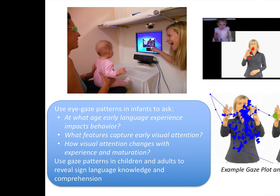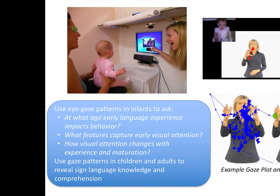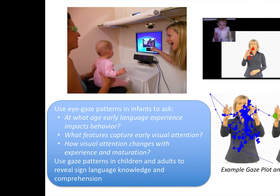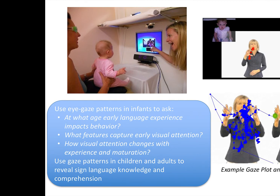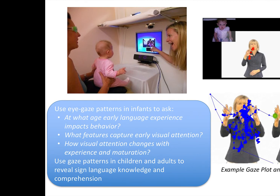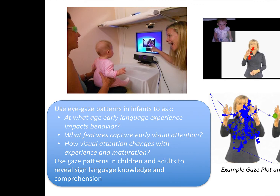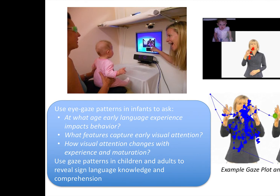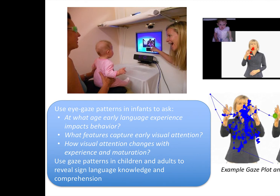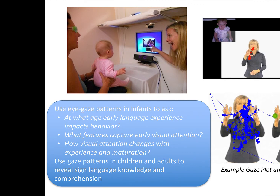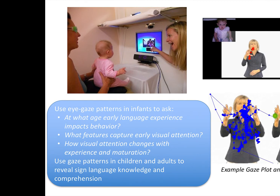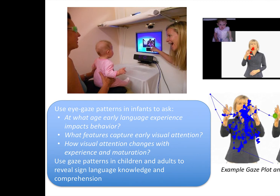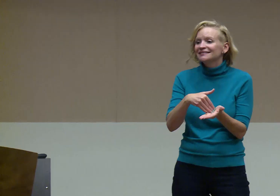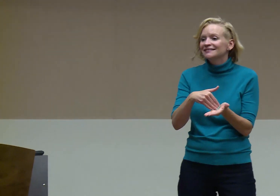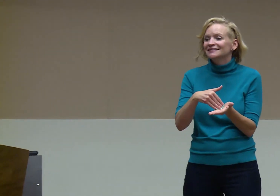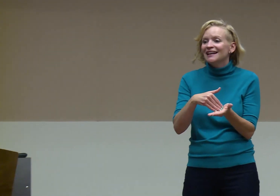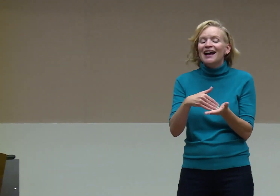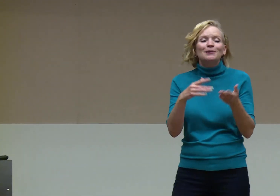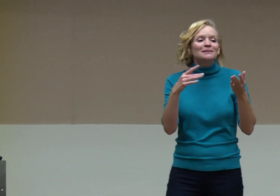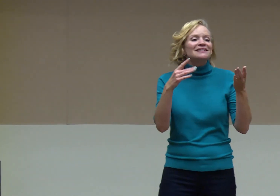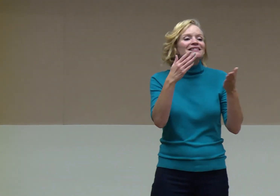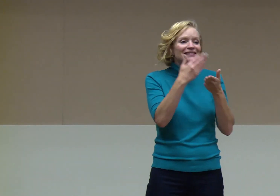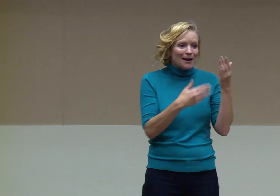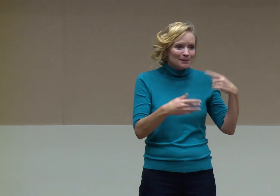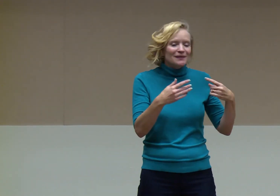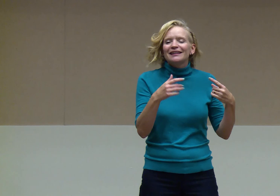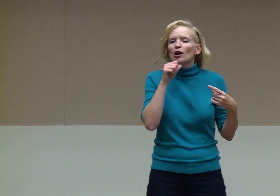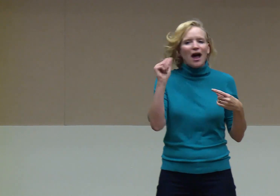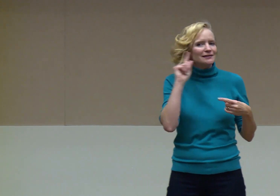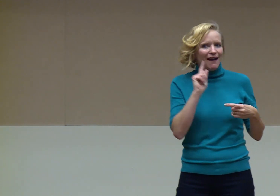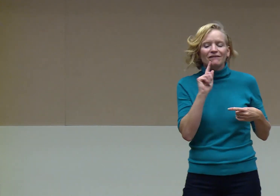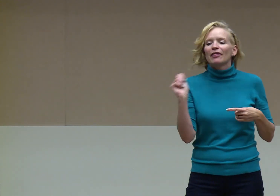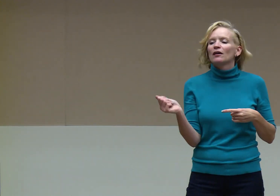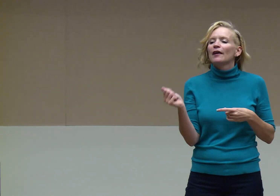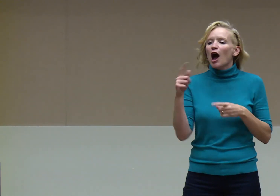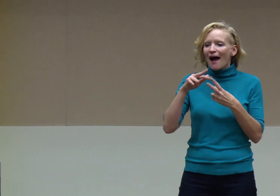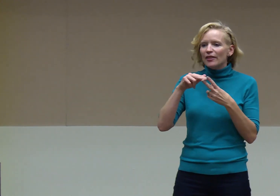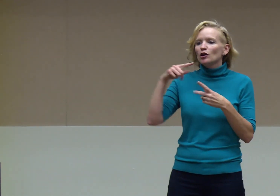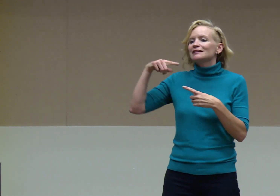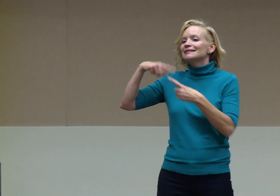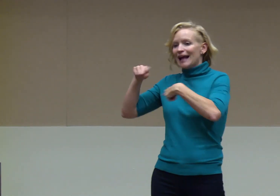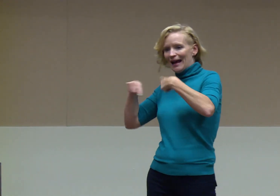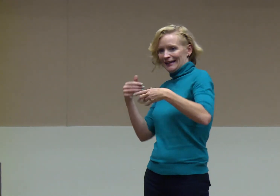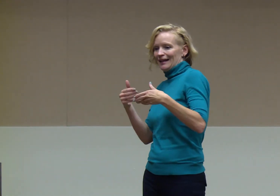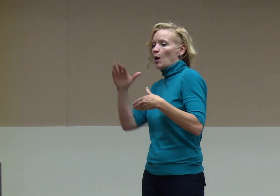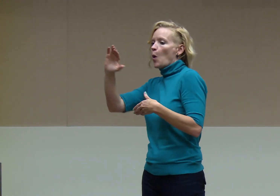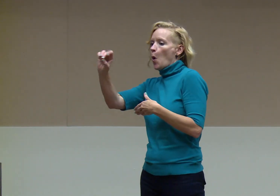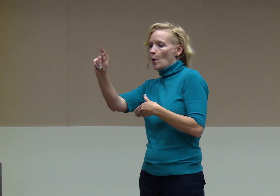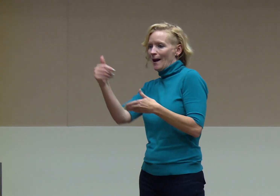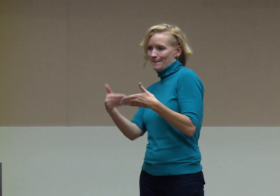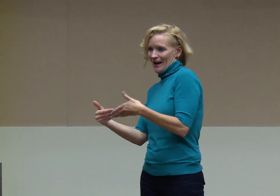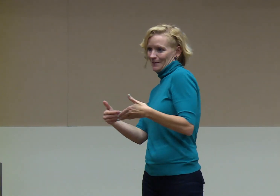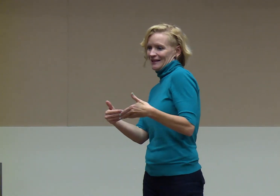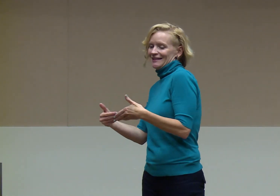So I'm testing babies again. They aren't deaf. They are either children of deaf adults